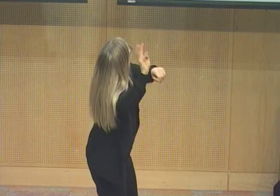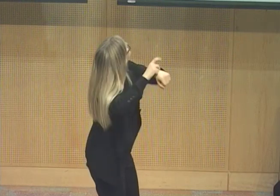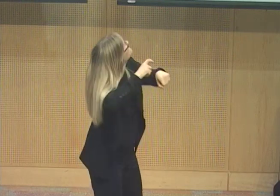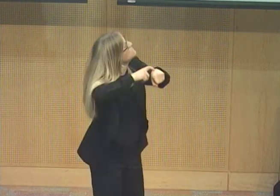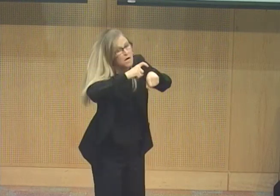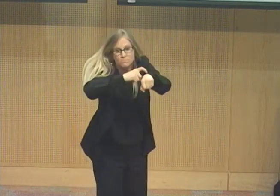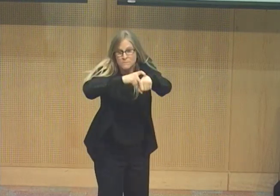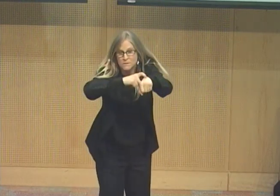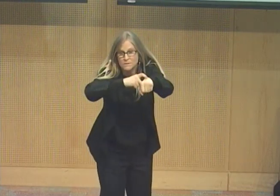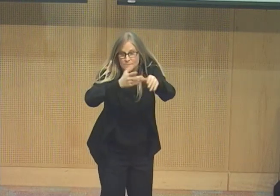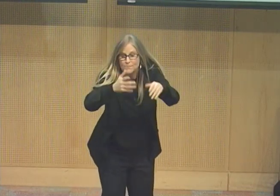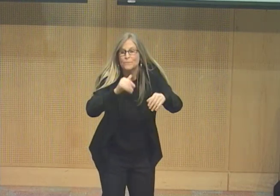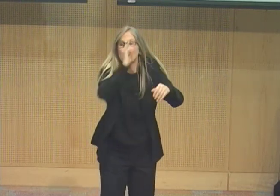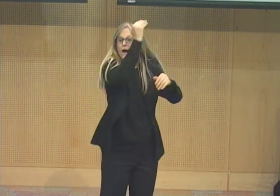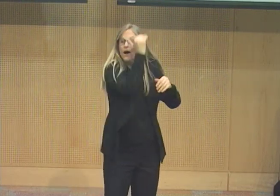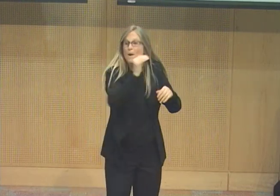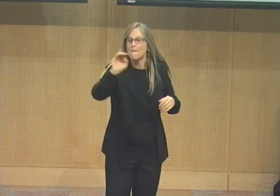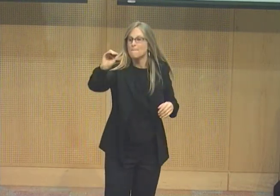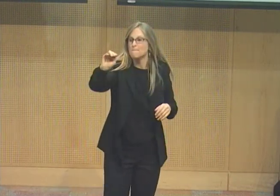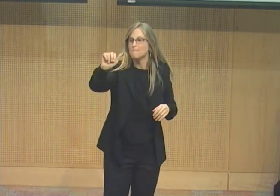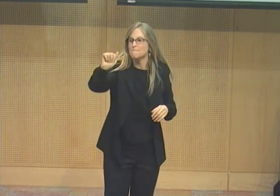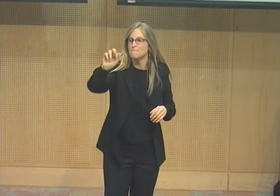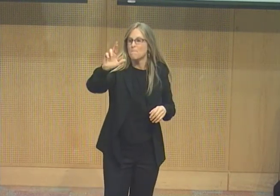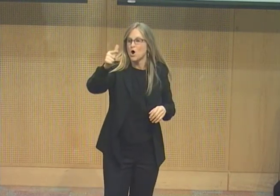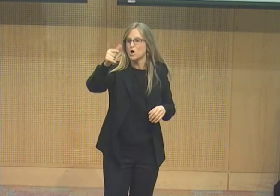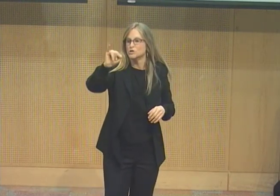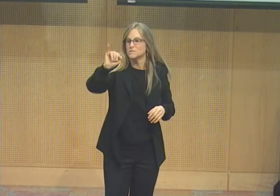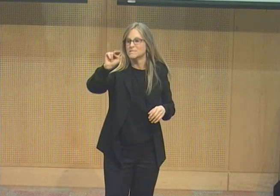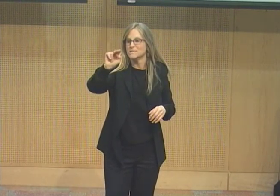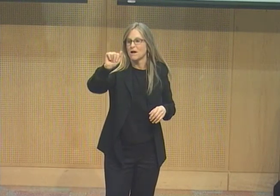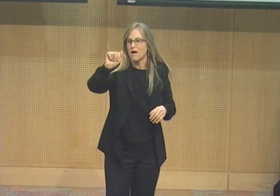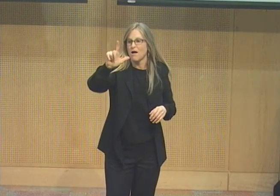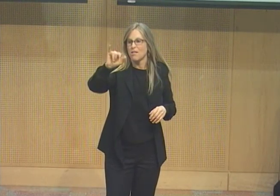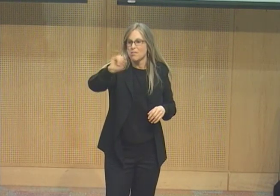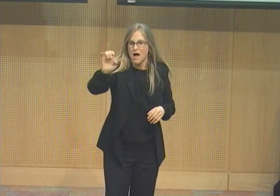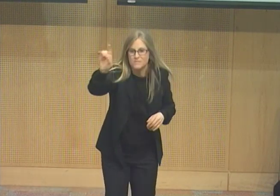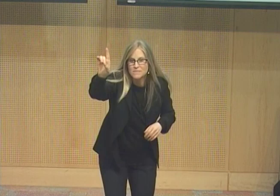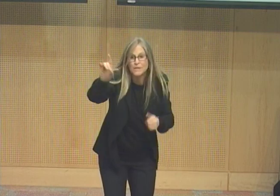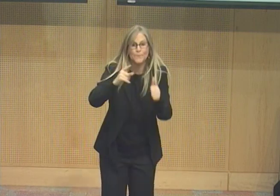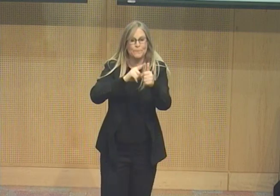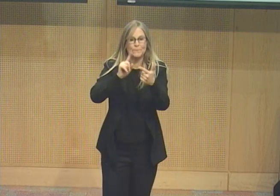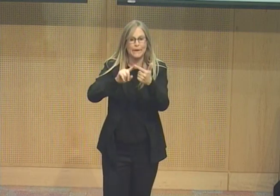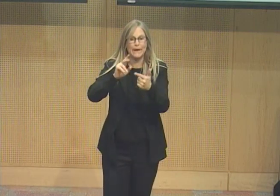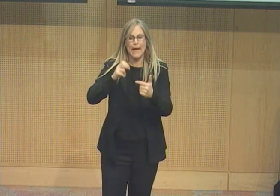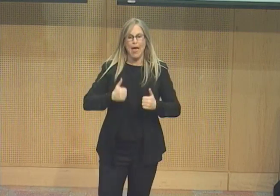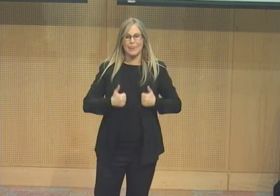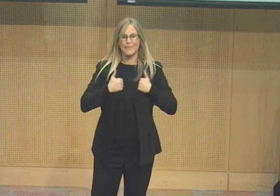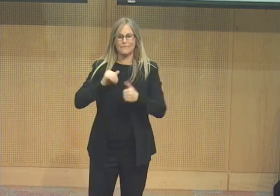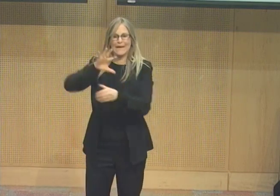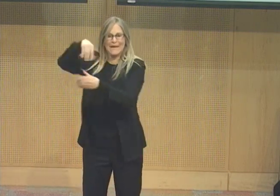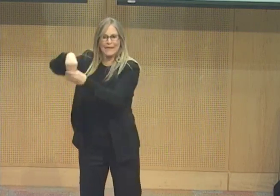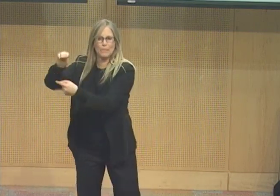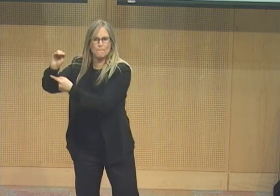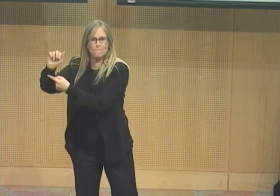That appeared six times. "Marginalized," "invisible margins."